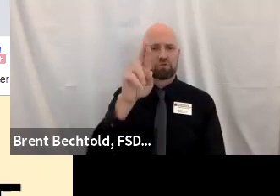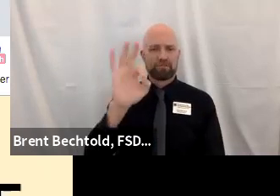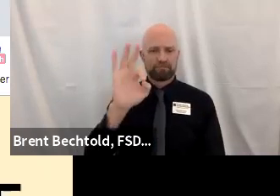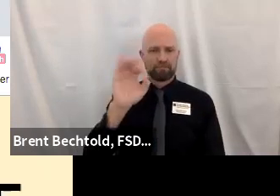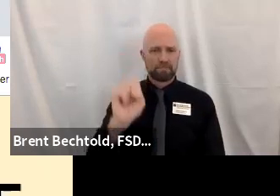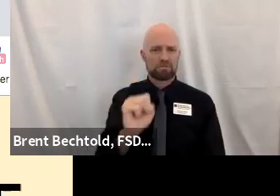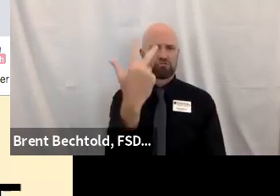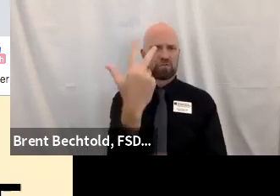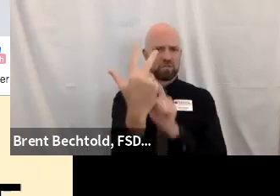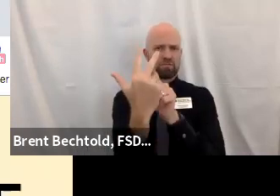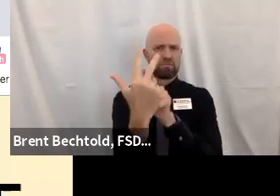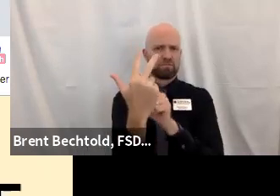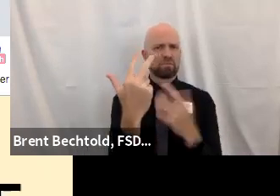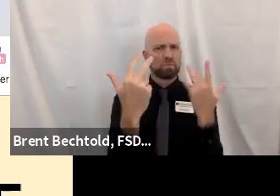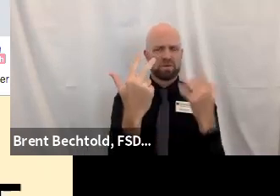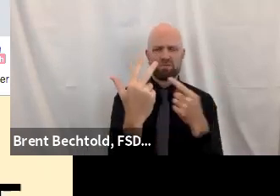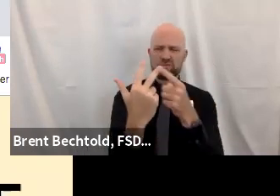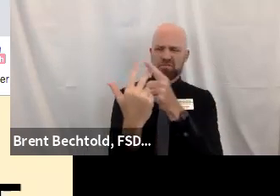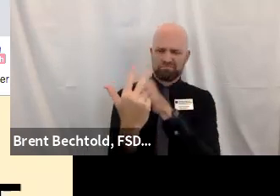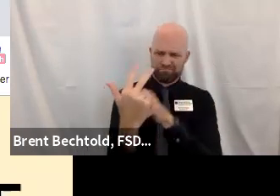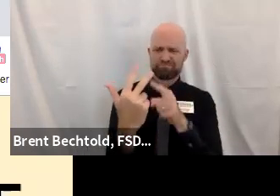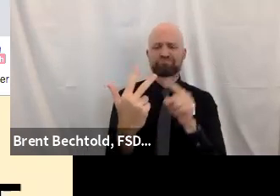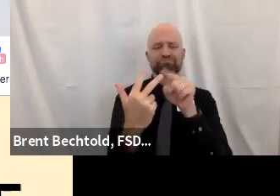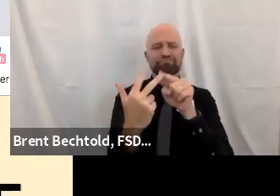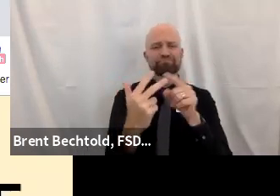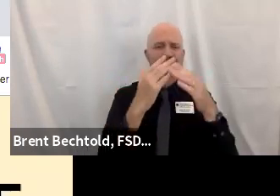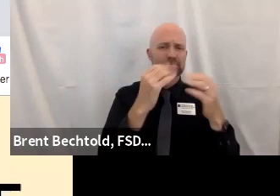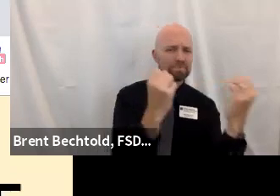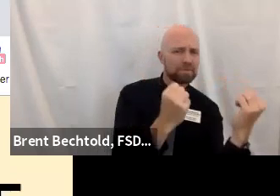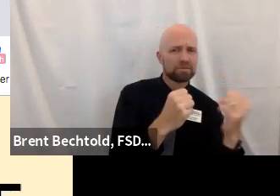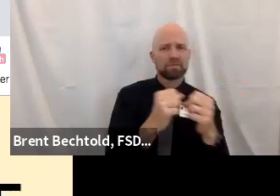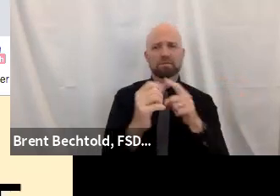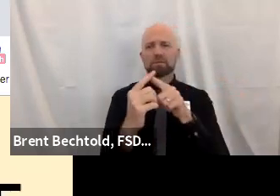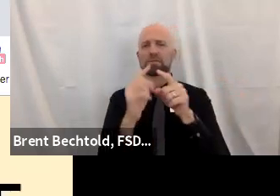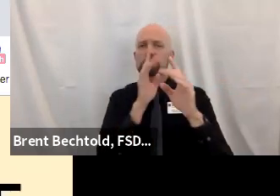Can you see our logo here? S3RF? We have the 3 here